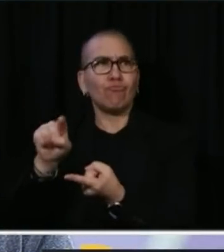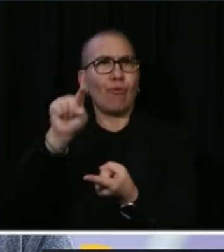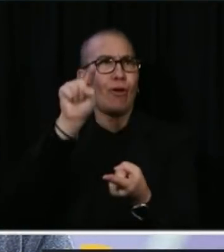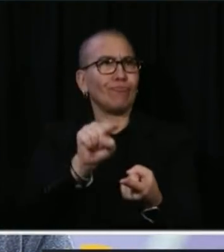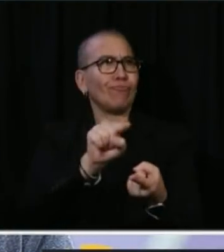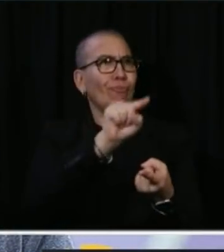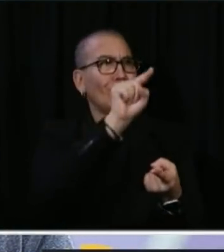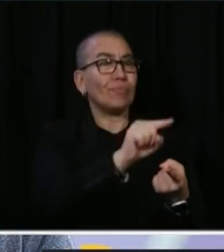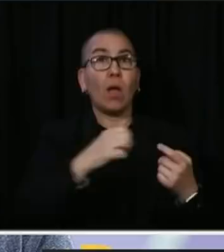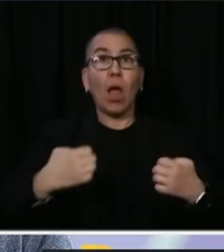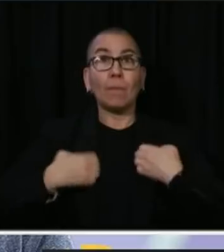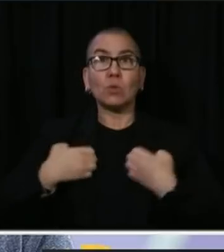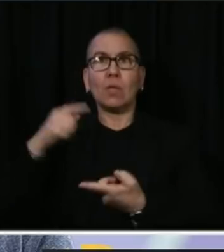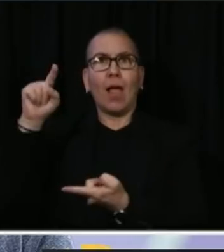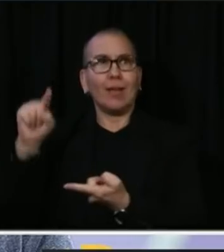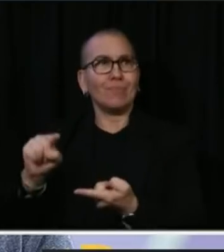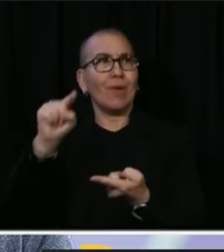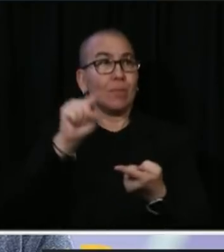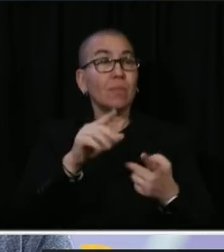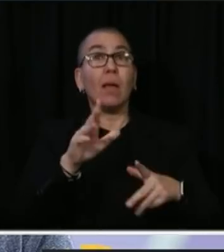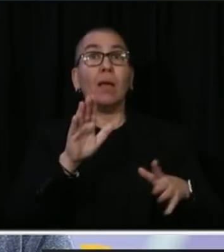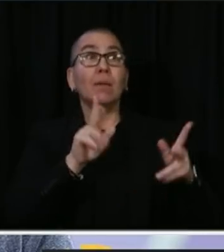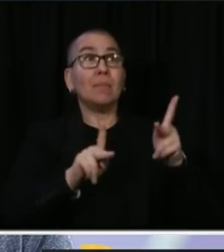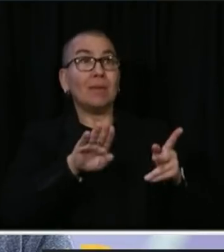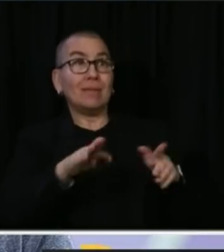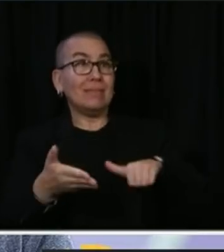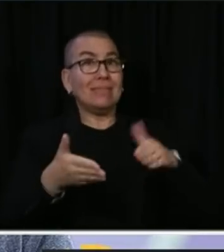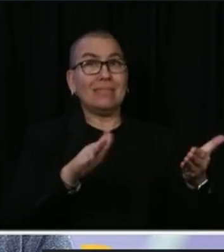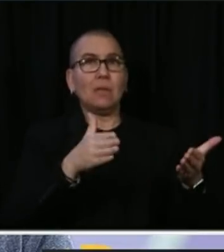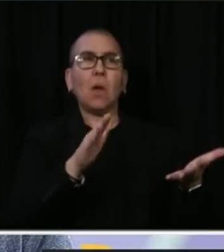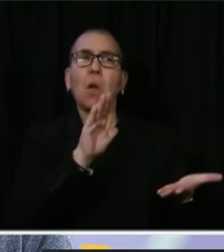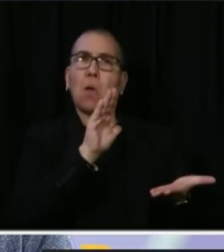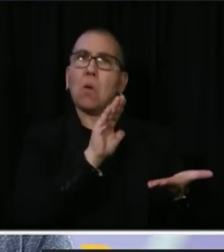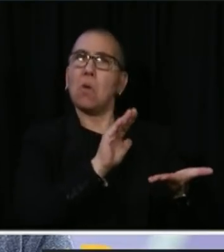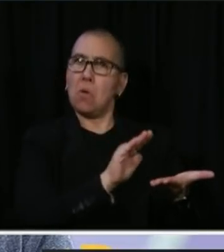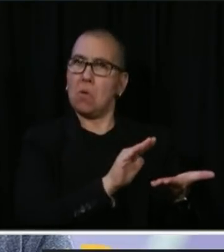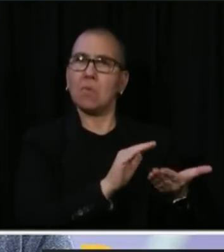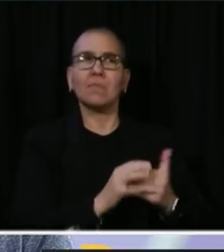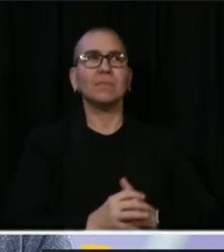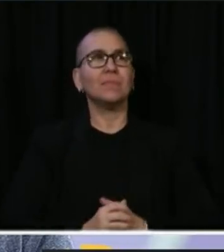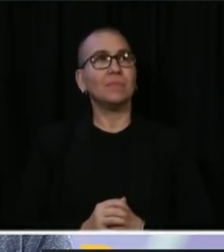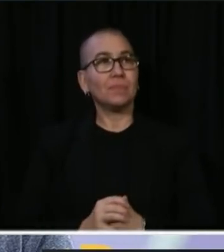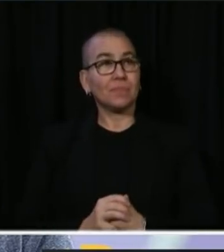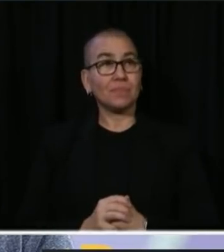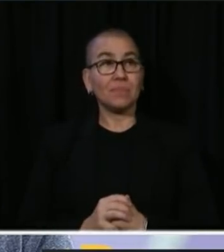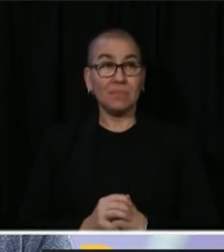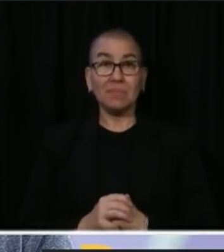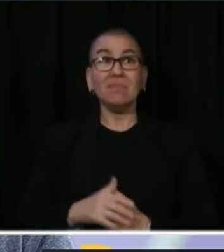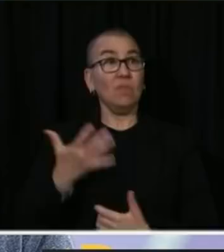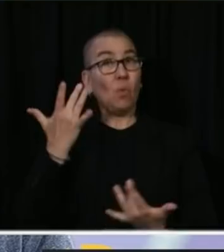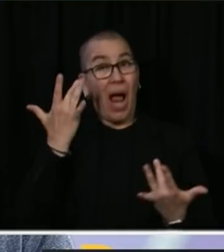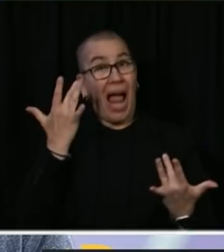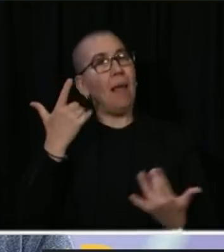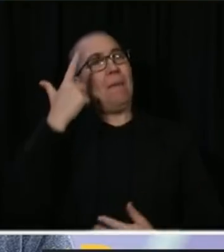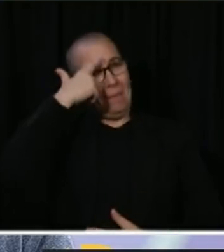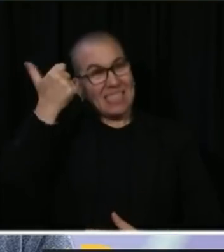SPOT THAN OTHER FOLKS AND WE RANK NEAR THE TOP WITH TESTING